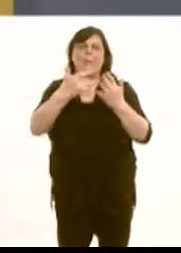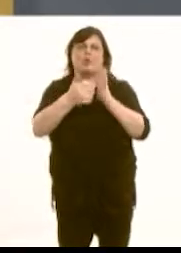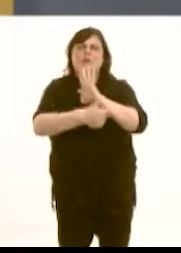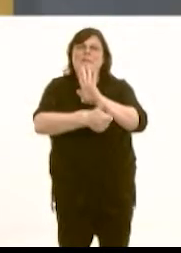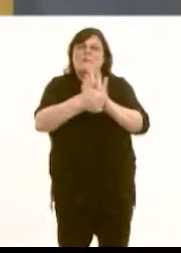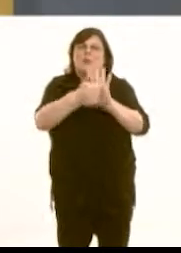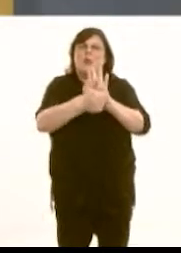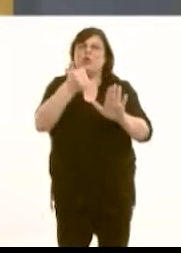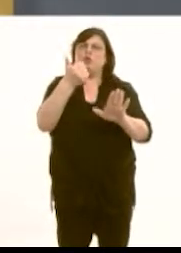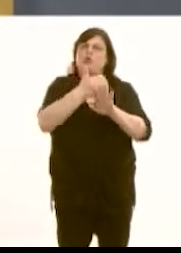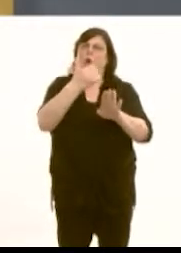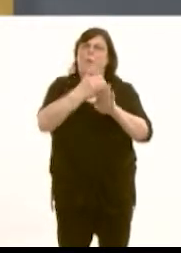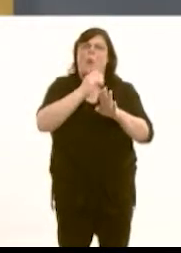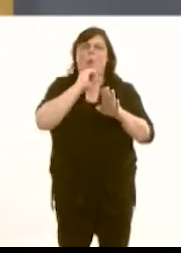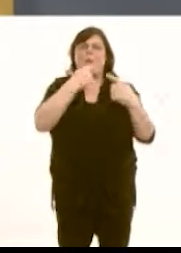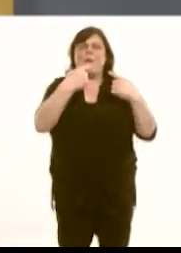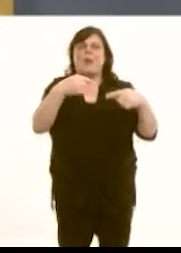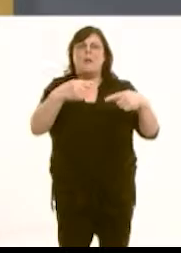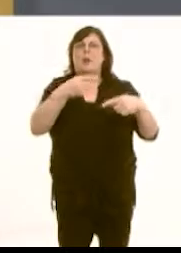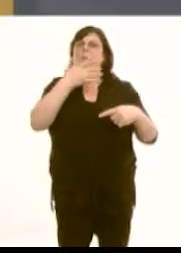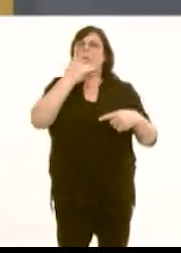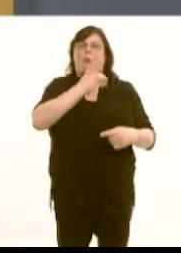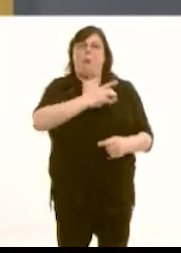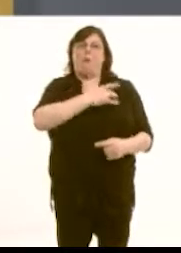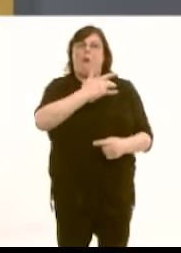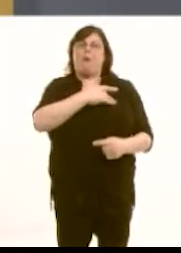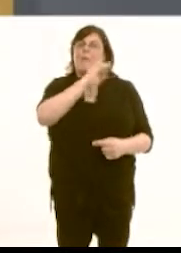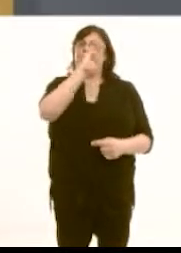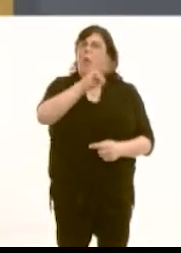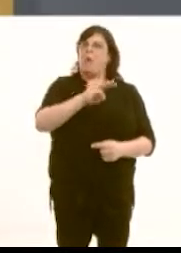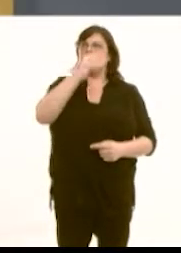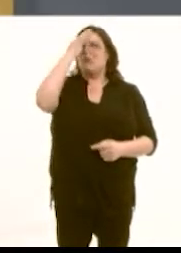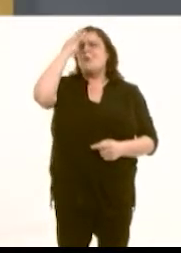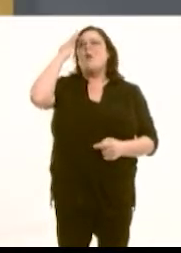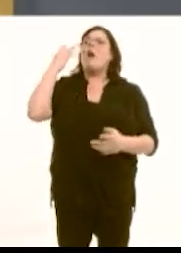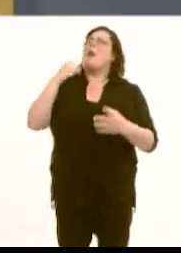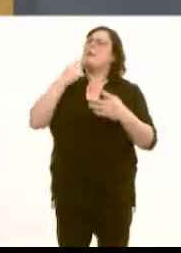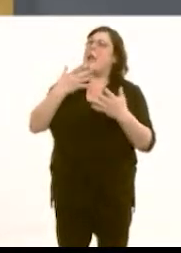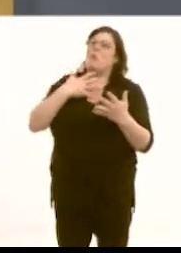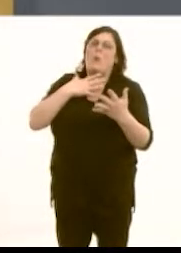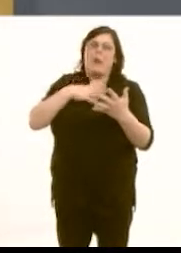Wales? I emphasise the words ëcurrent workersí because I can accept that certain specialist